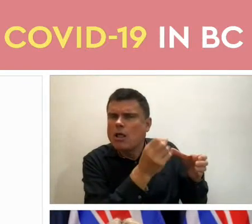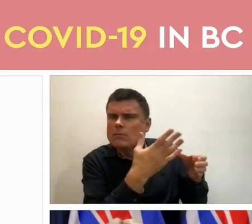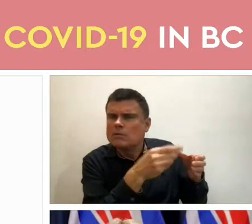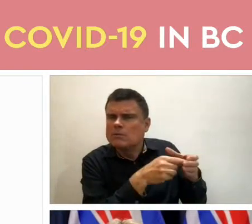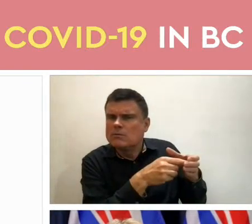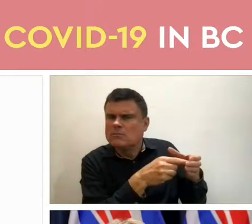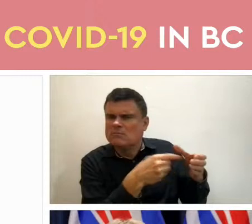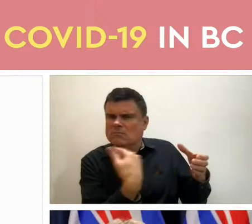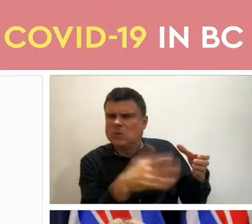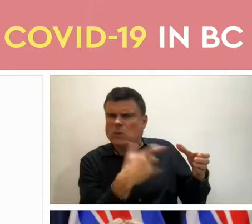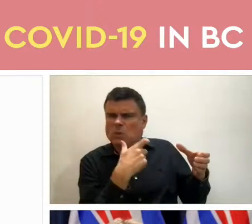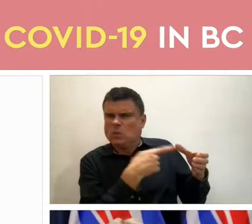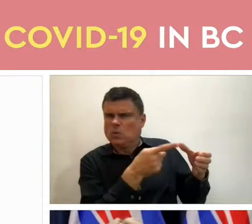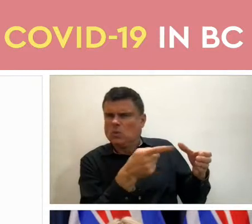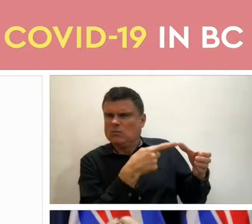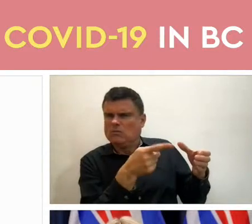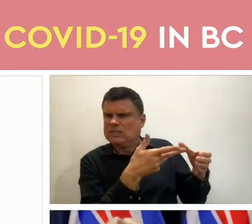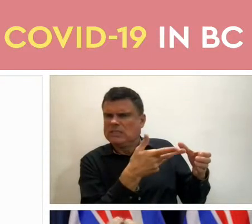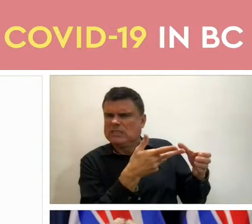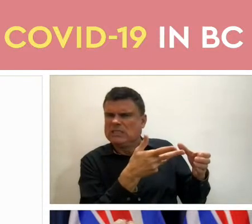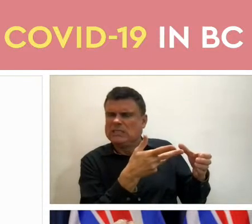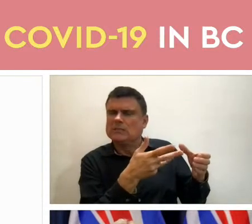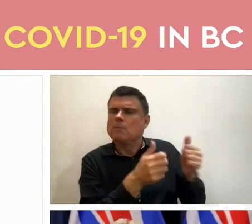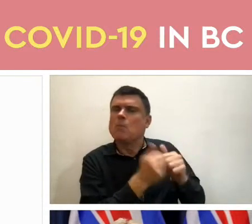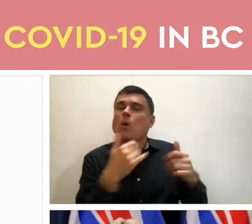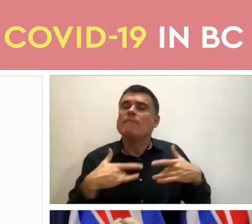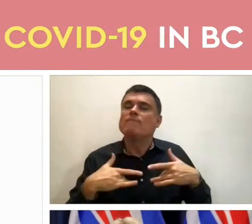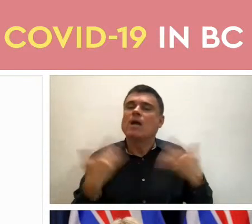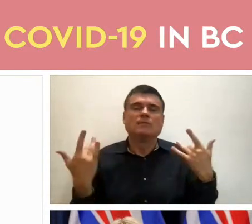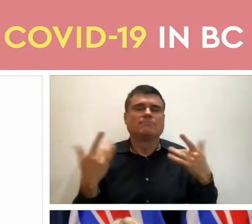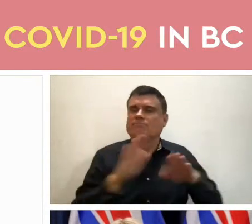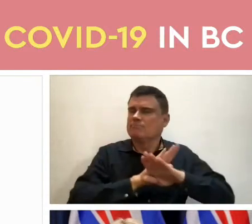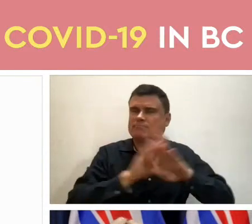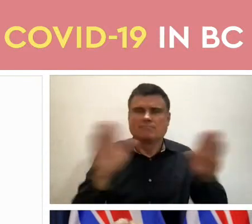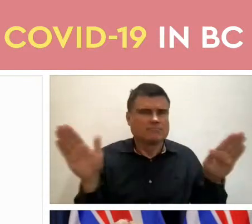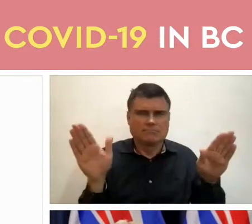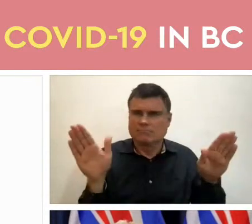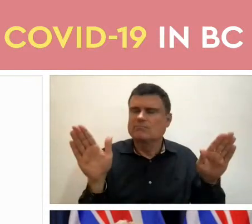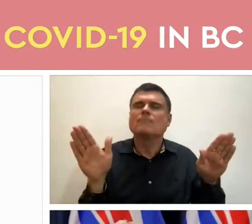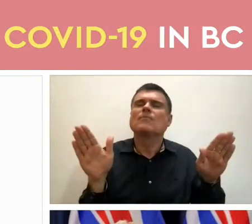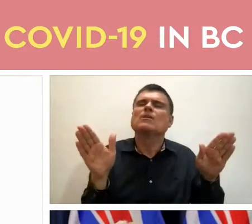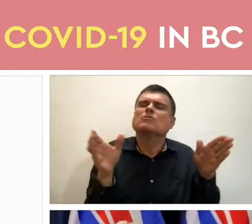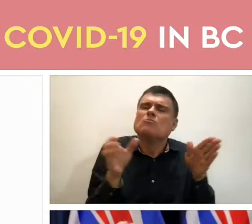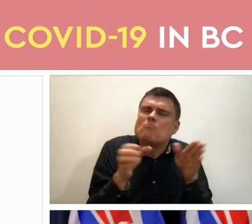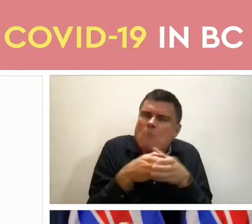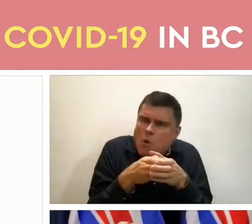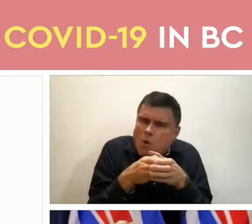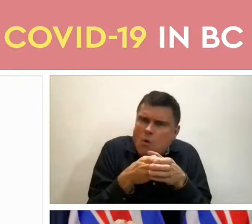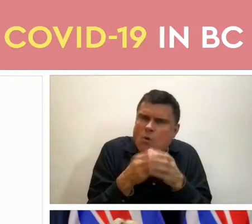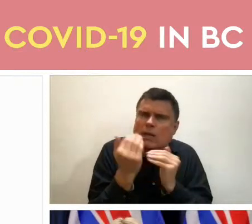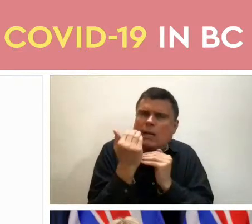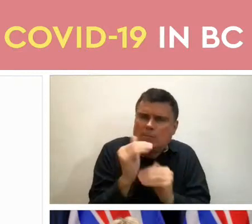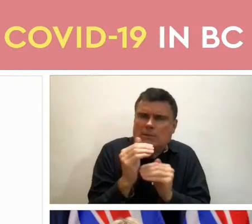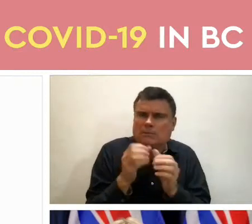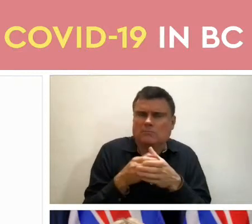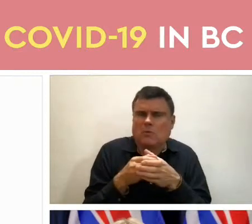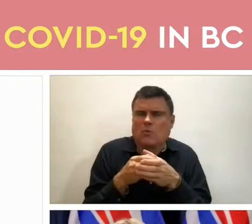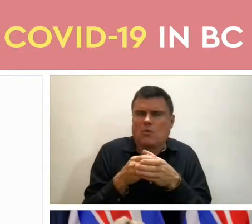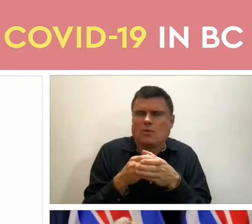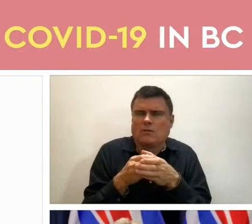be happening but if you need to get together, keep it as small as absolutely possible. Understand the setting you are